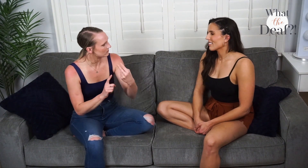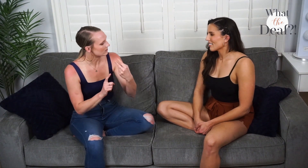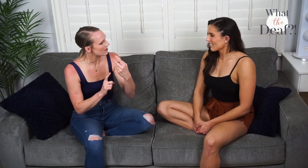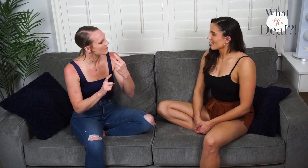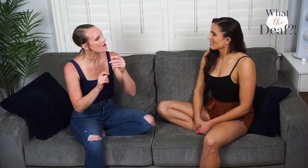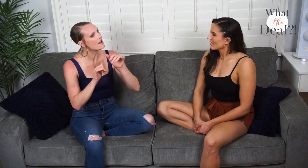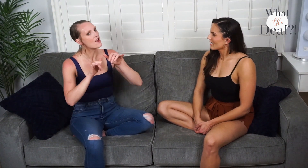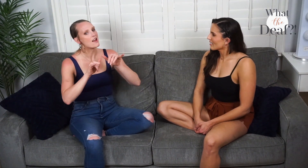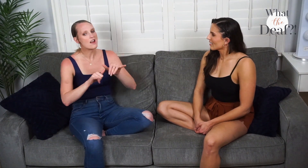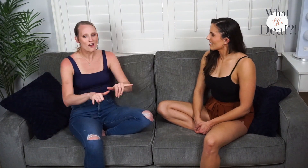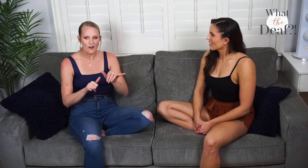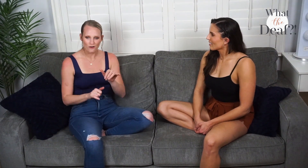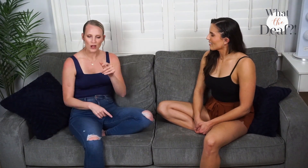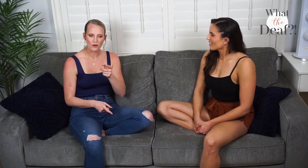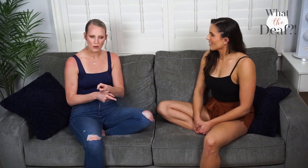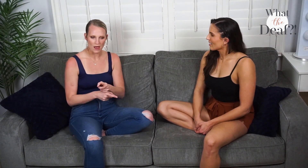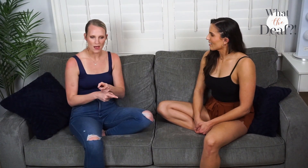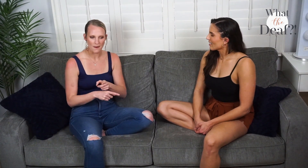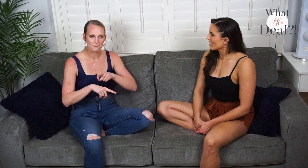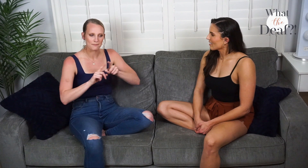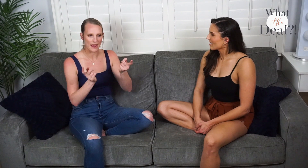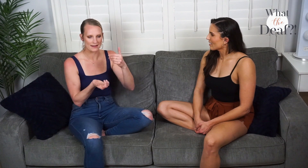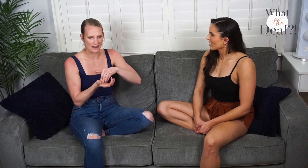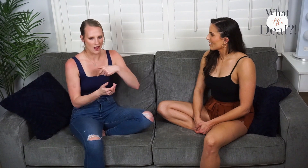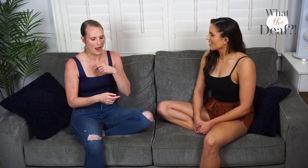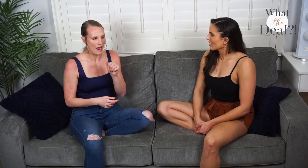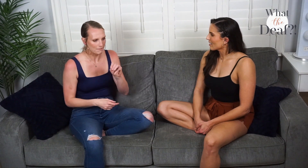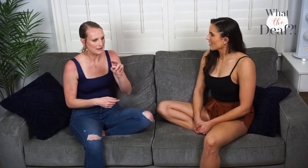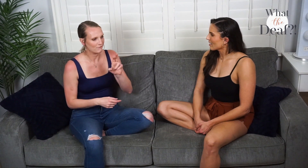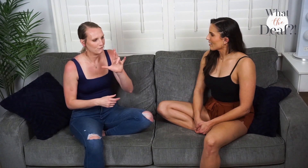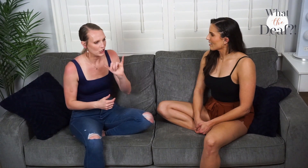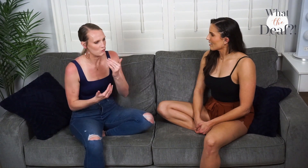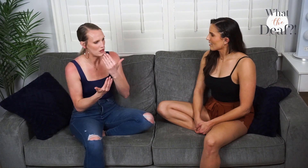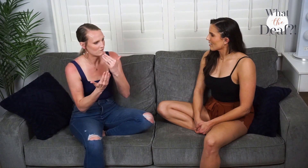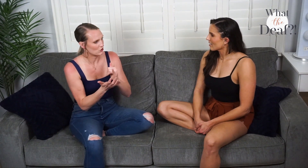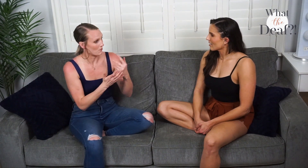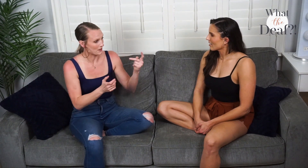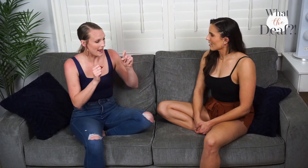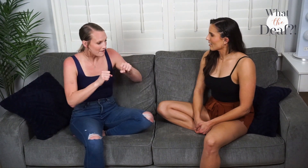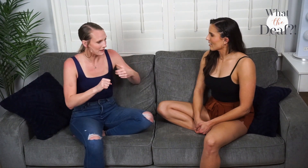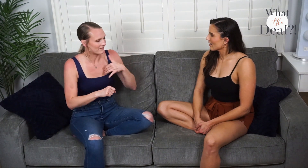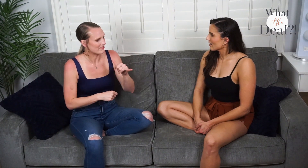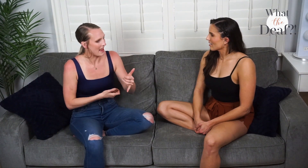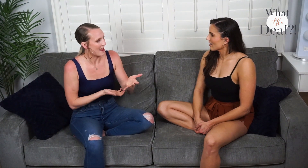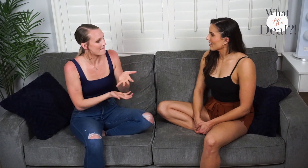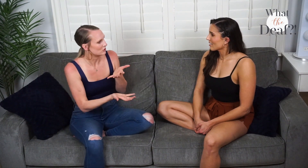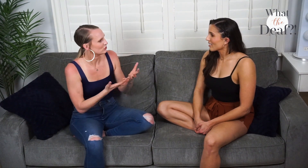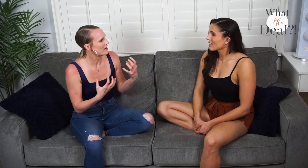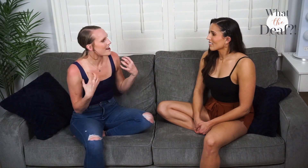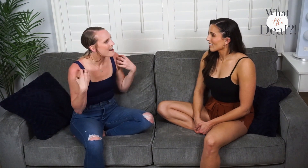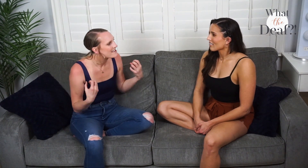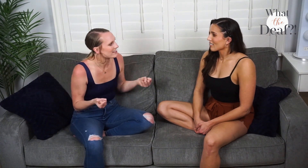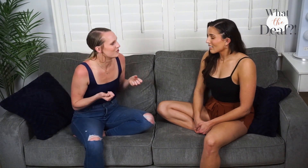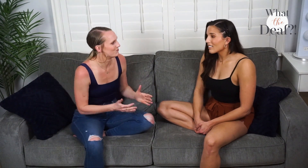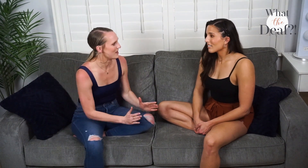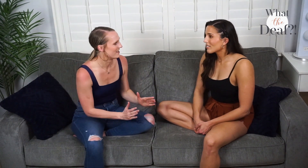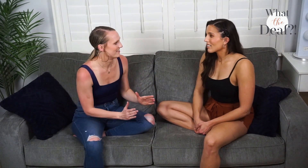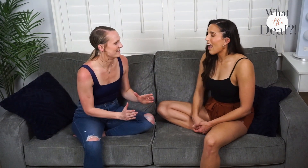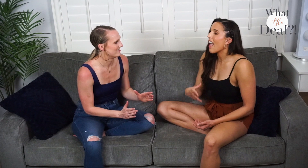to hear that perspective and be like, oh, you're right. But again, I'm very grateful that you and I are able to have these healthy conversations.